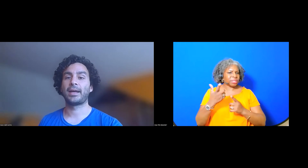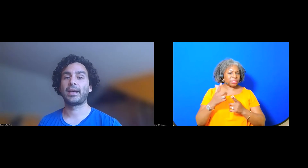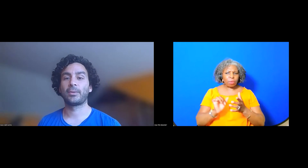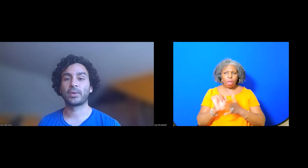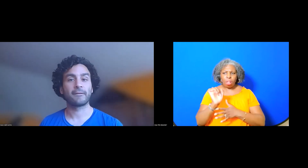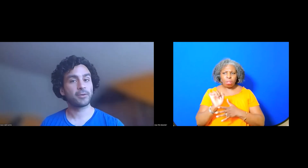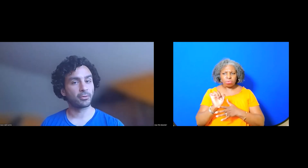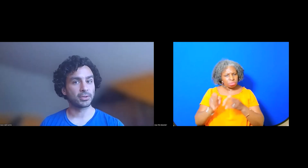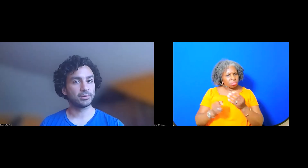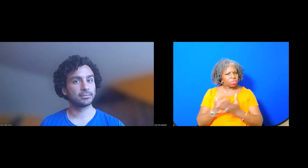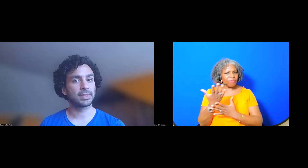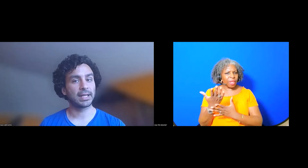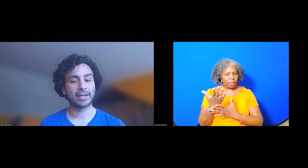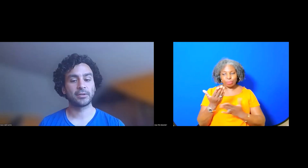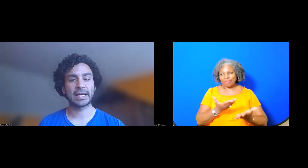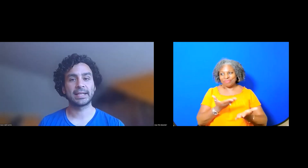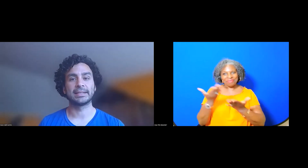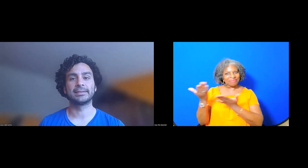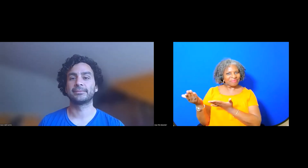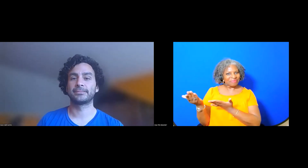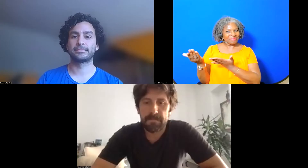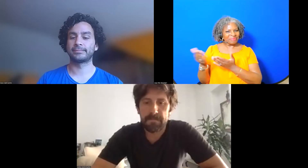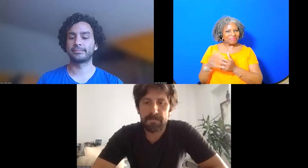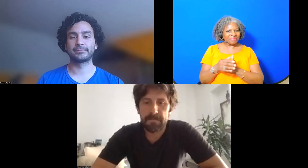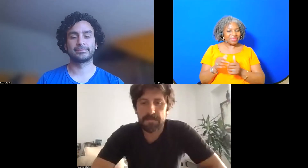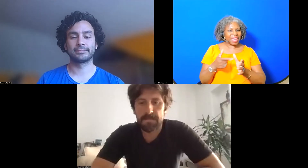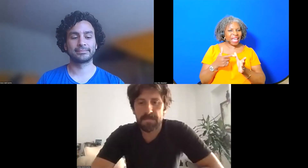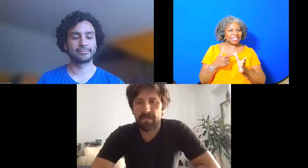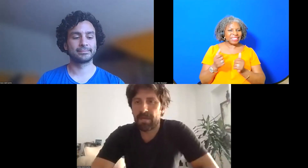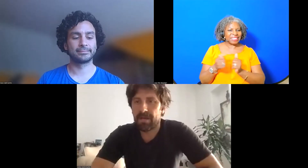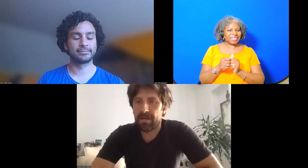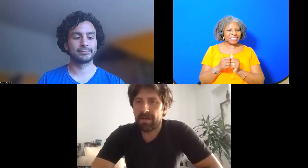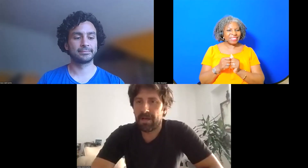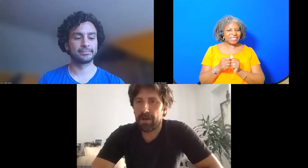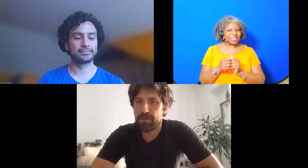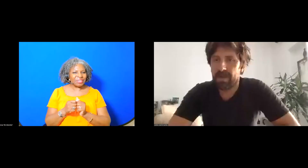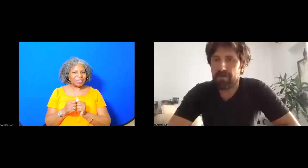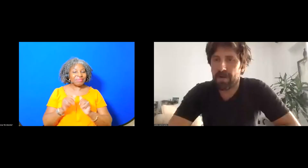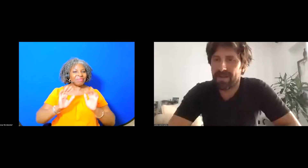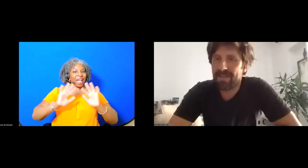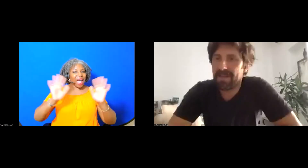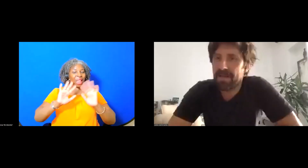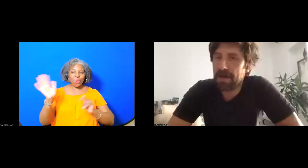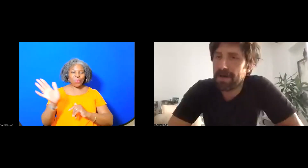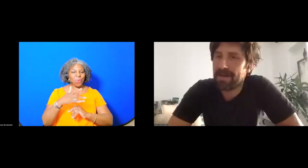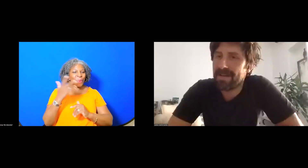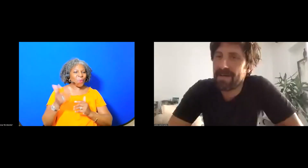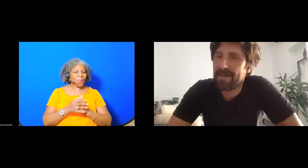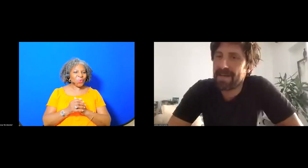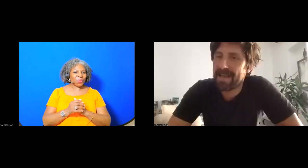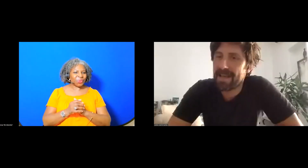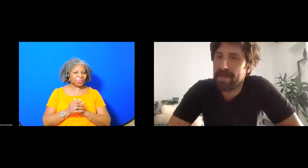And without further ado, I'll hand over to Andy. >> ANDY: Hello, everyone. I am Andy.